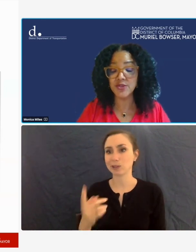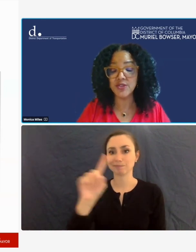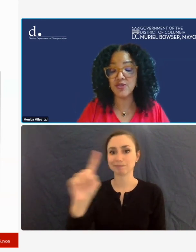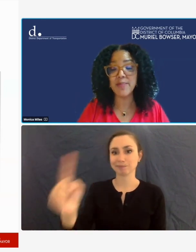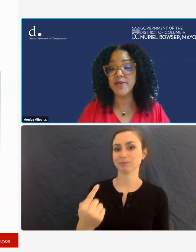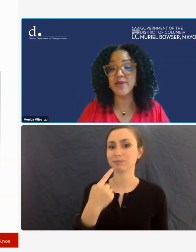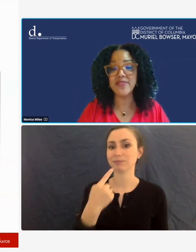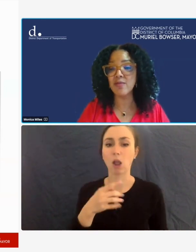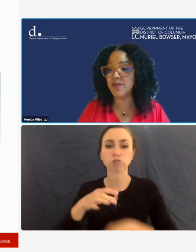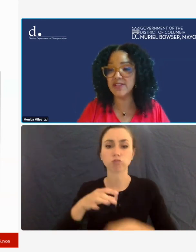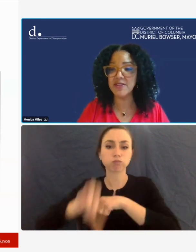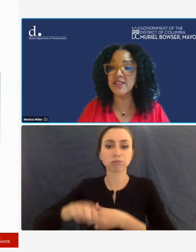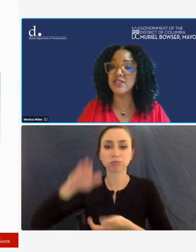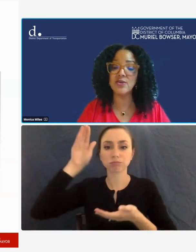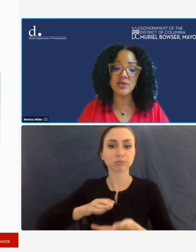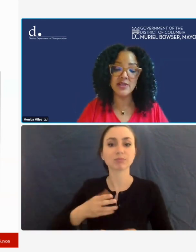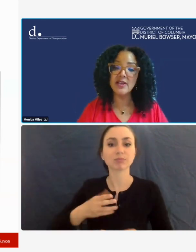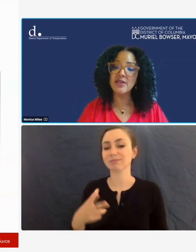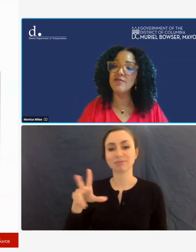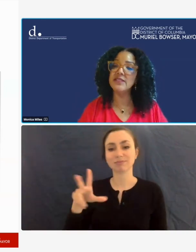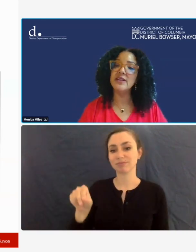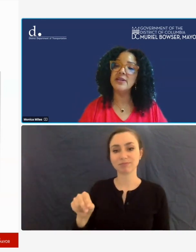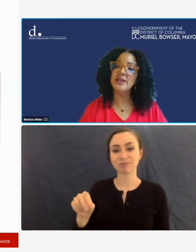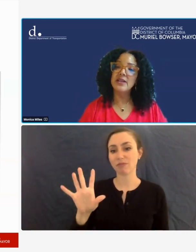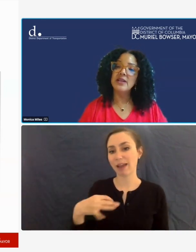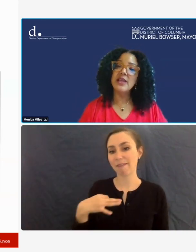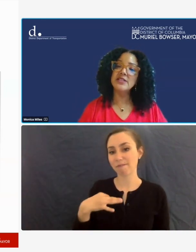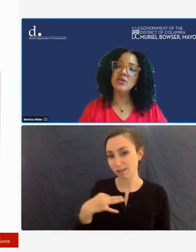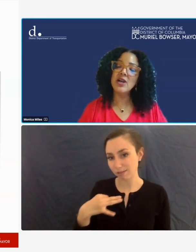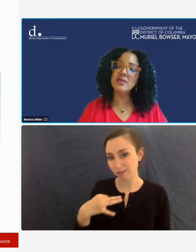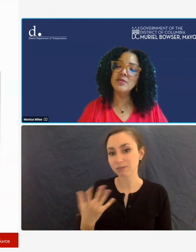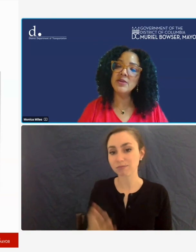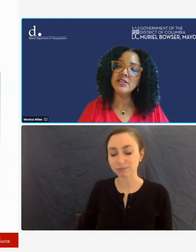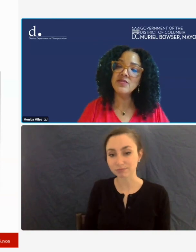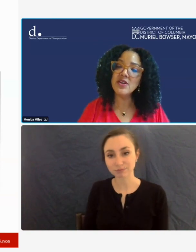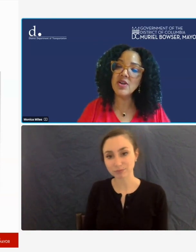your rate that would be something that's totally voluntary and so um you know indirect cost rate i